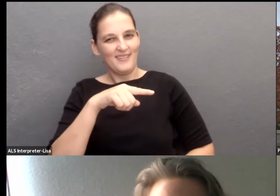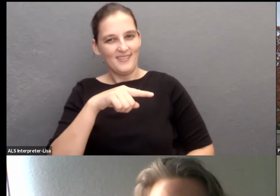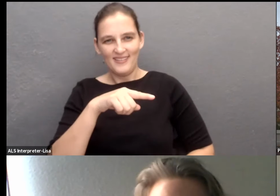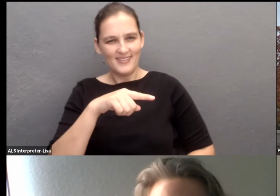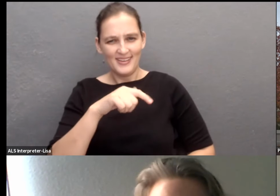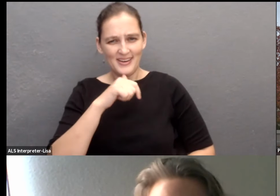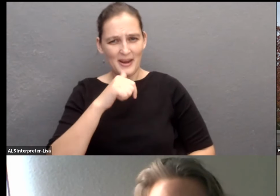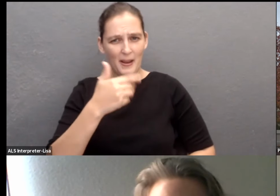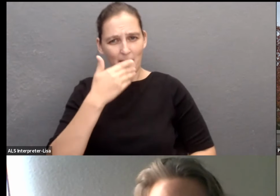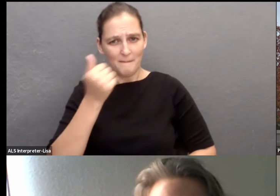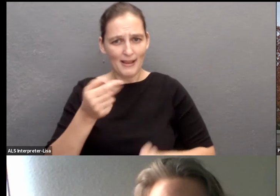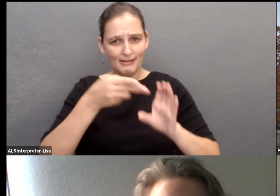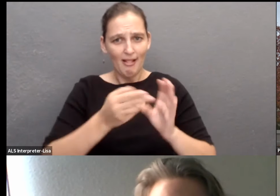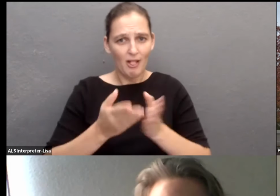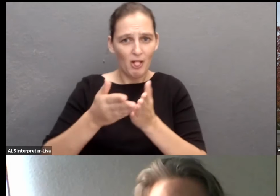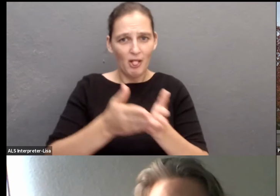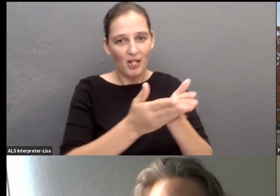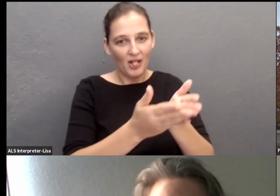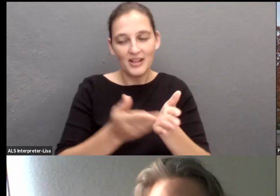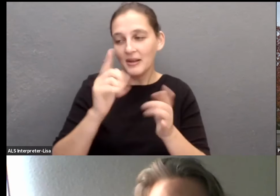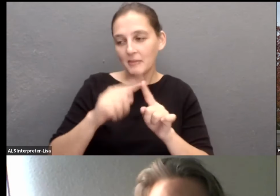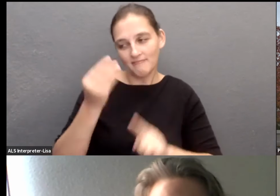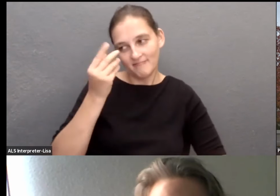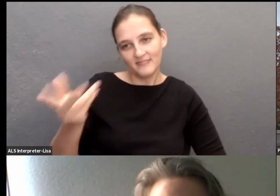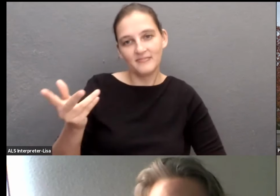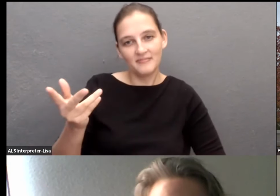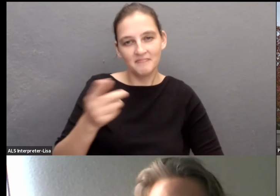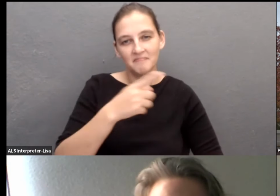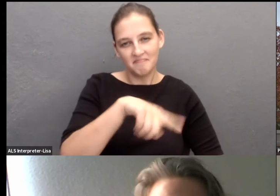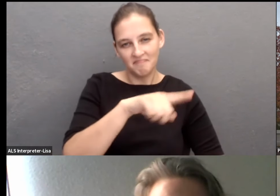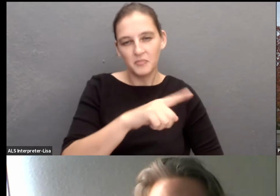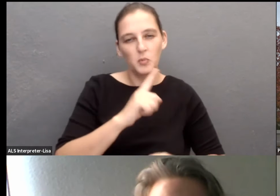to be, but I can I can promise you, they were very sanitary and safe.